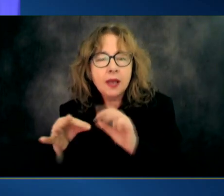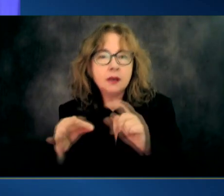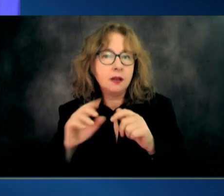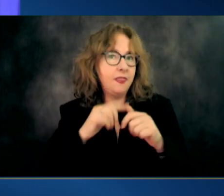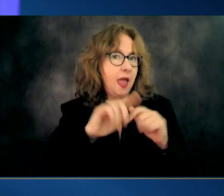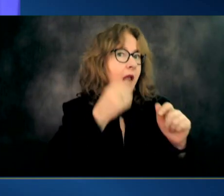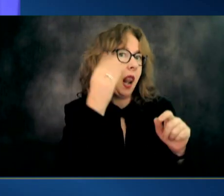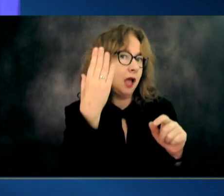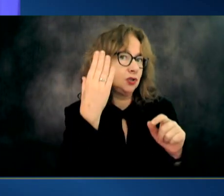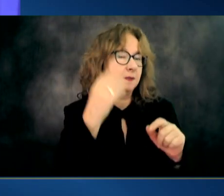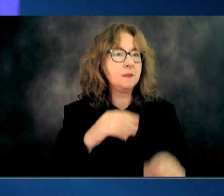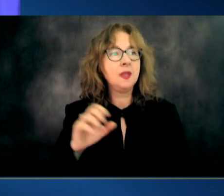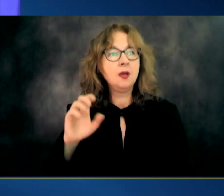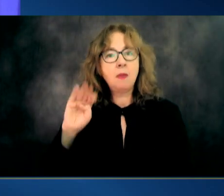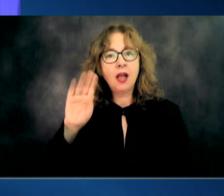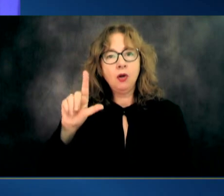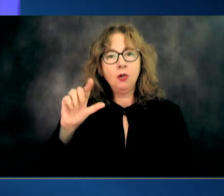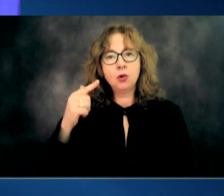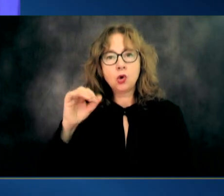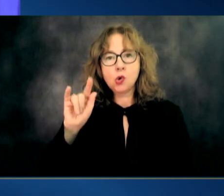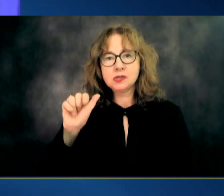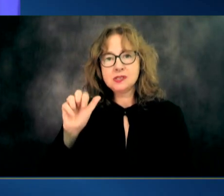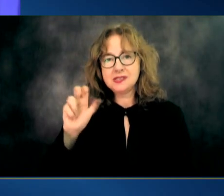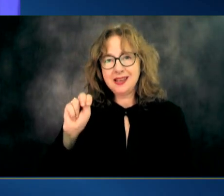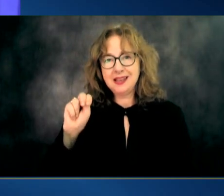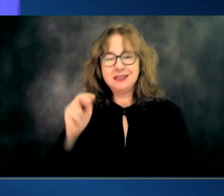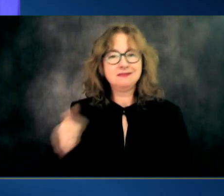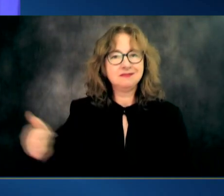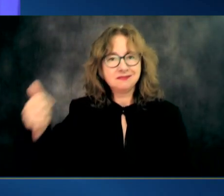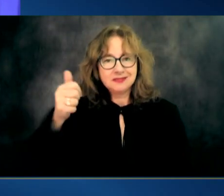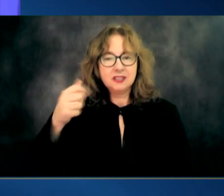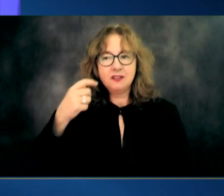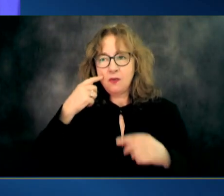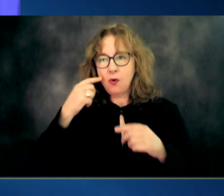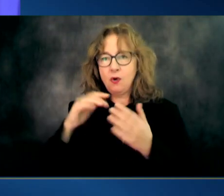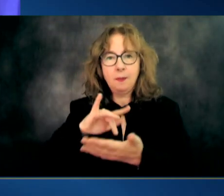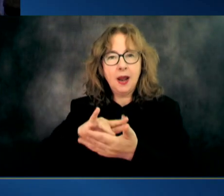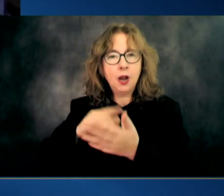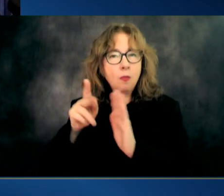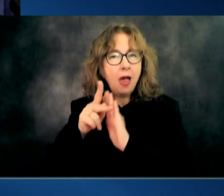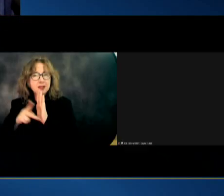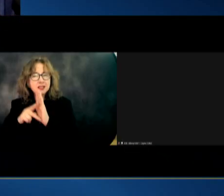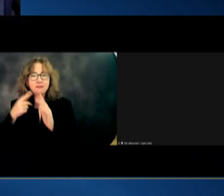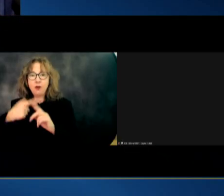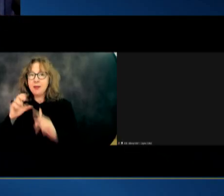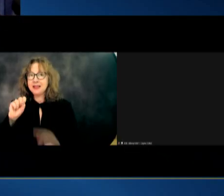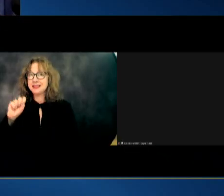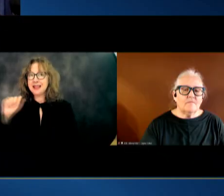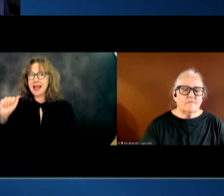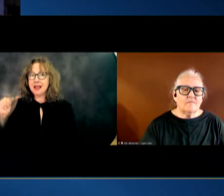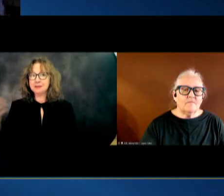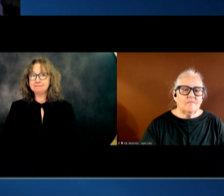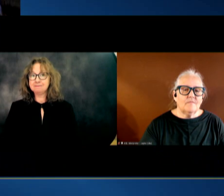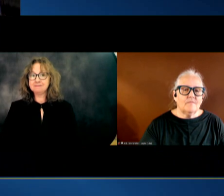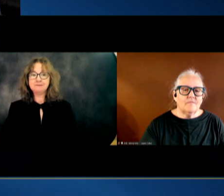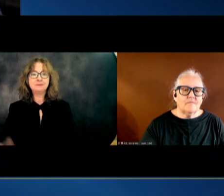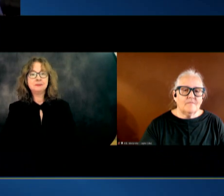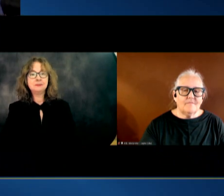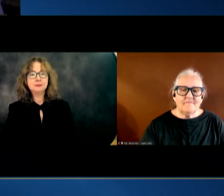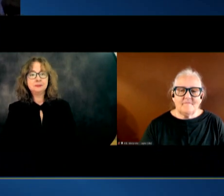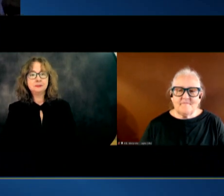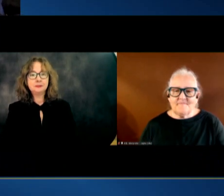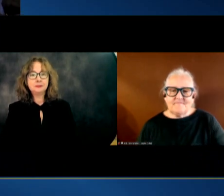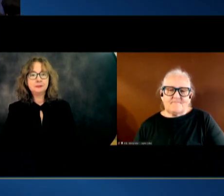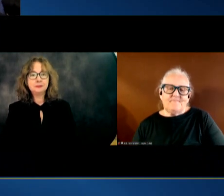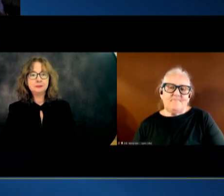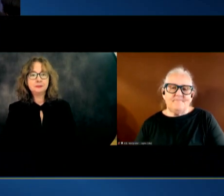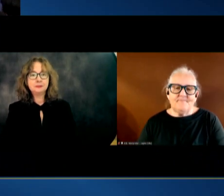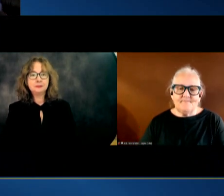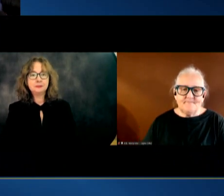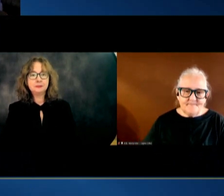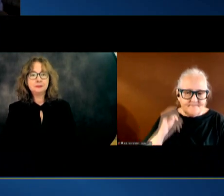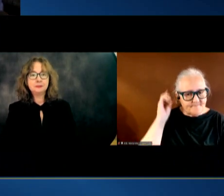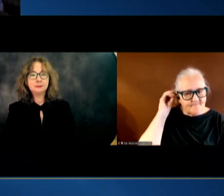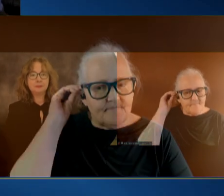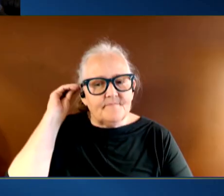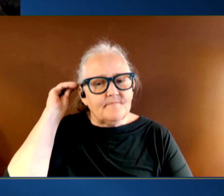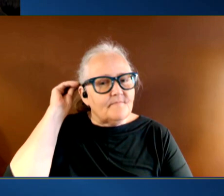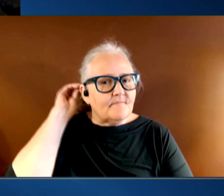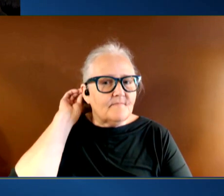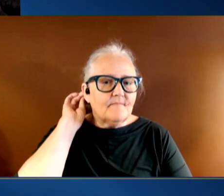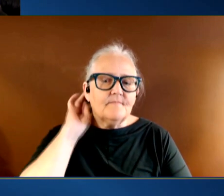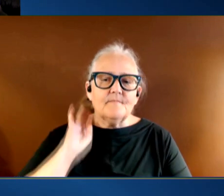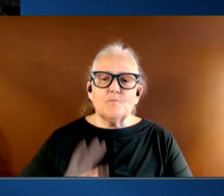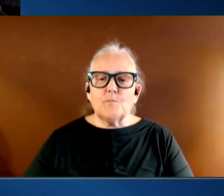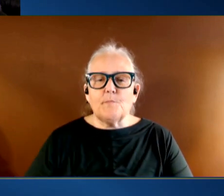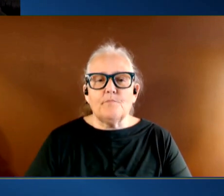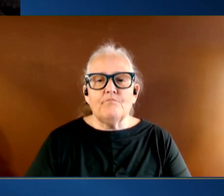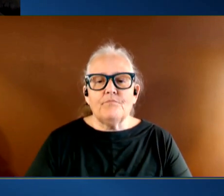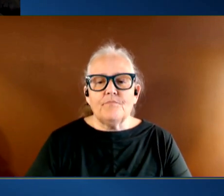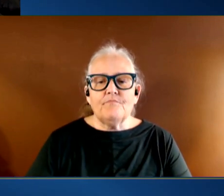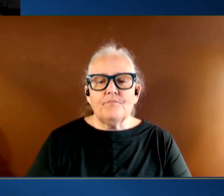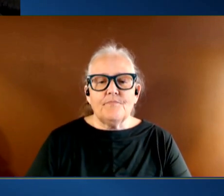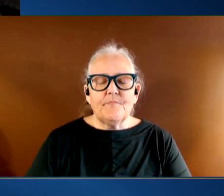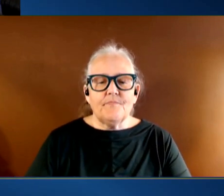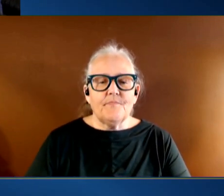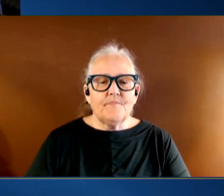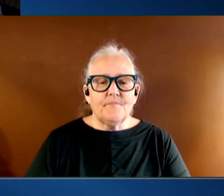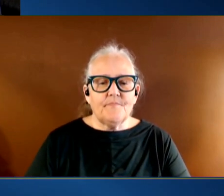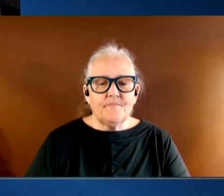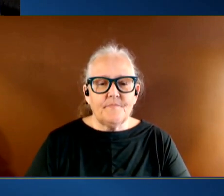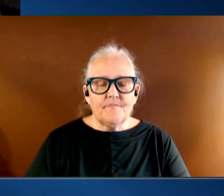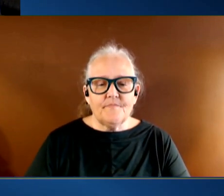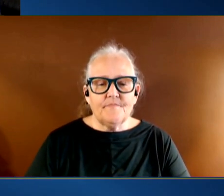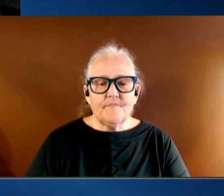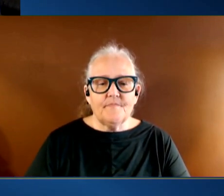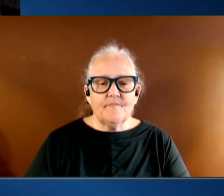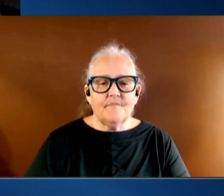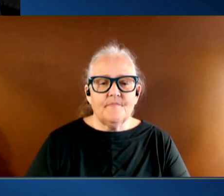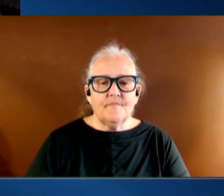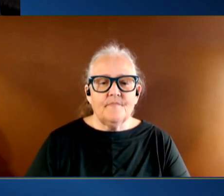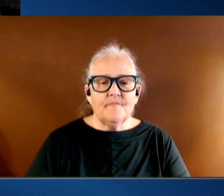director of the Office of Medical Policy at the Social Security Administration.